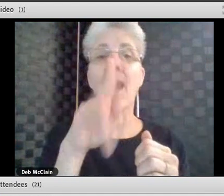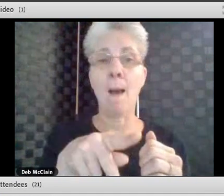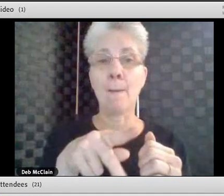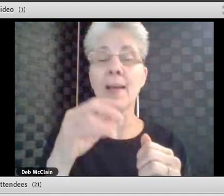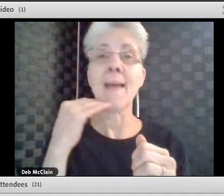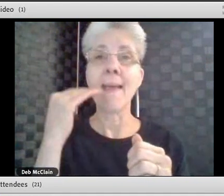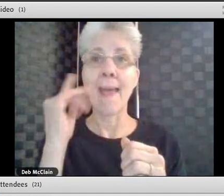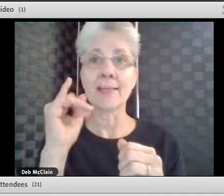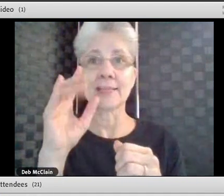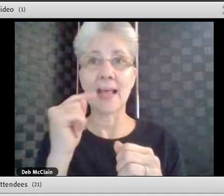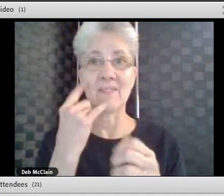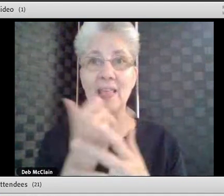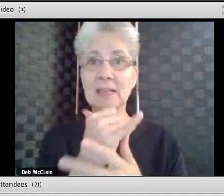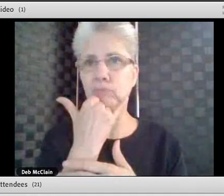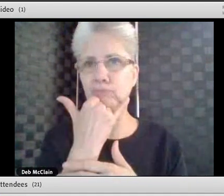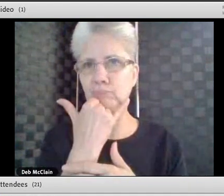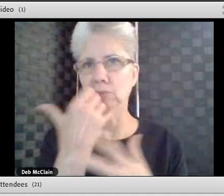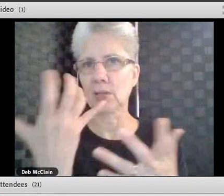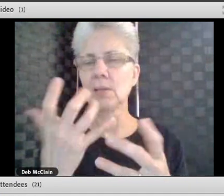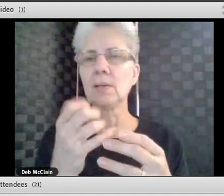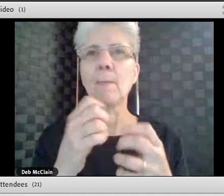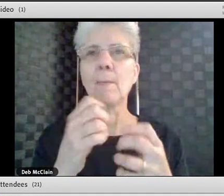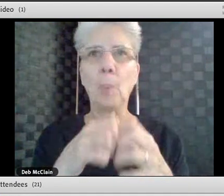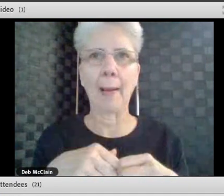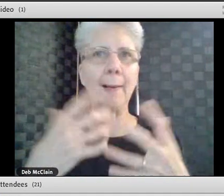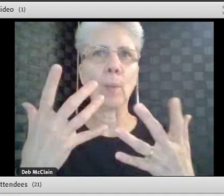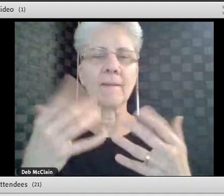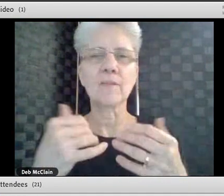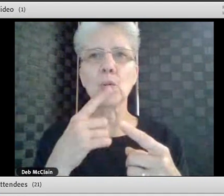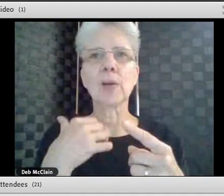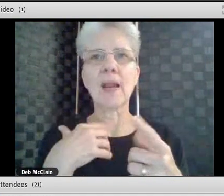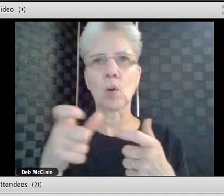is have a backup headset, you know, in case things go wrong